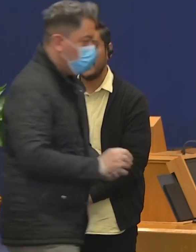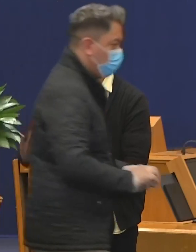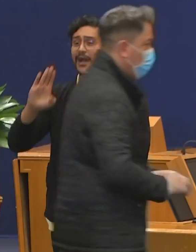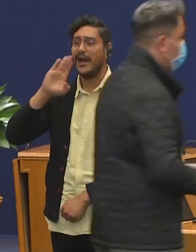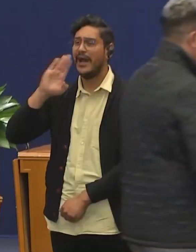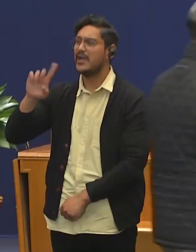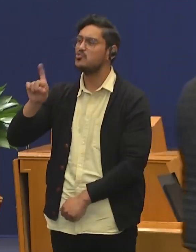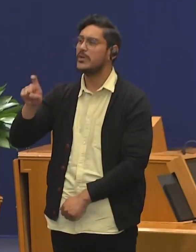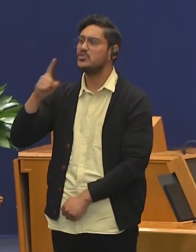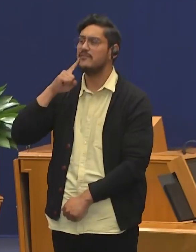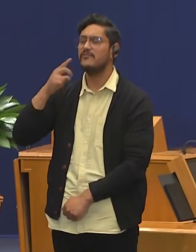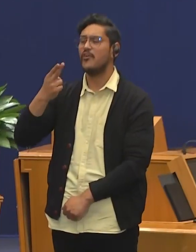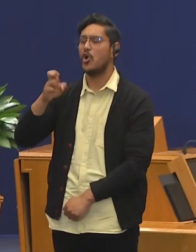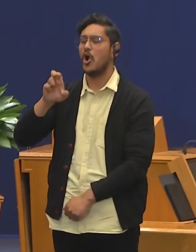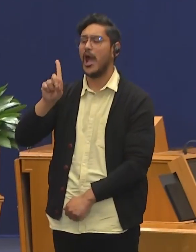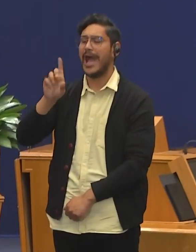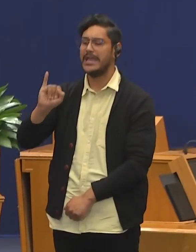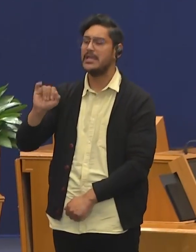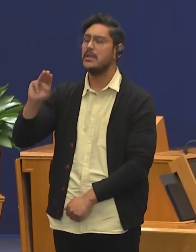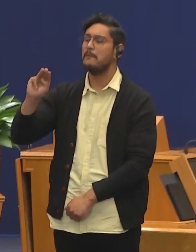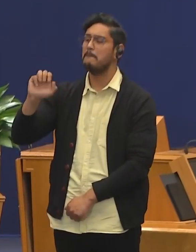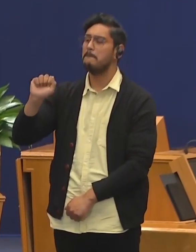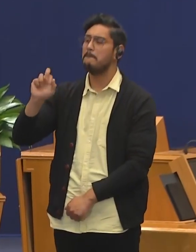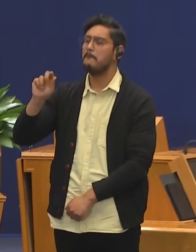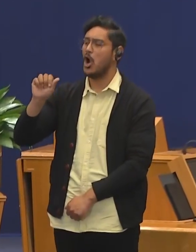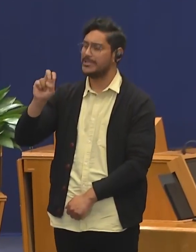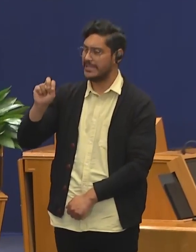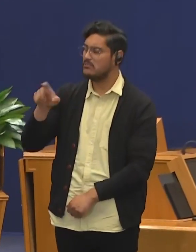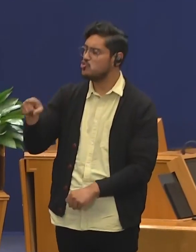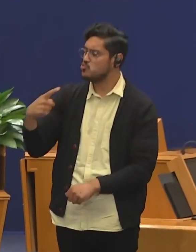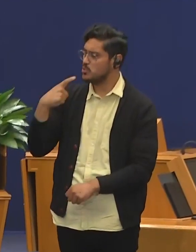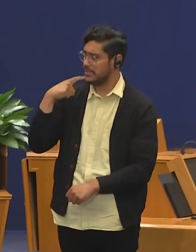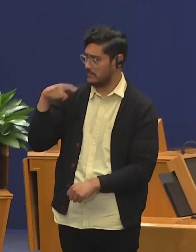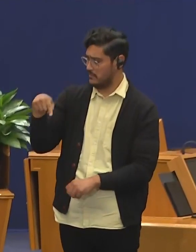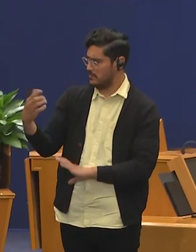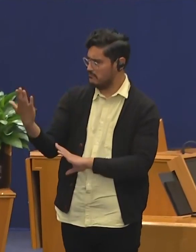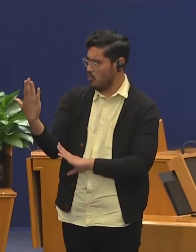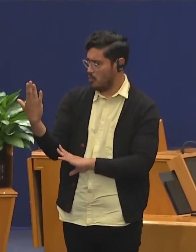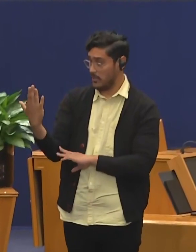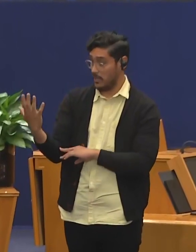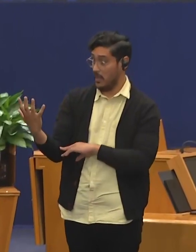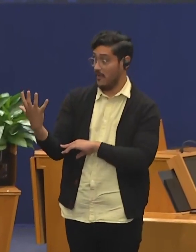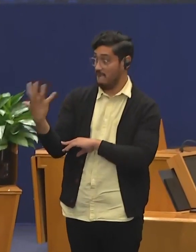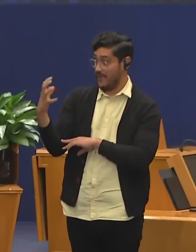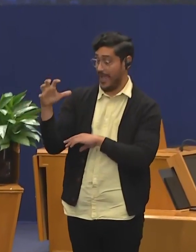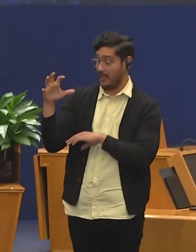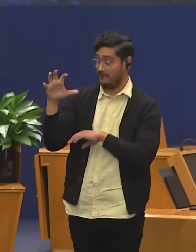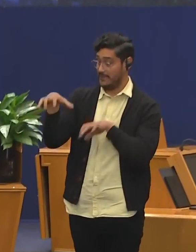HI, THANKS. A QUESTION FOR HEIDI MARSTON.